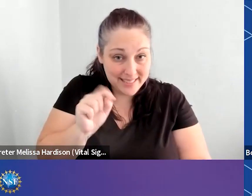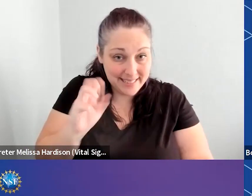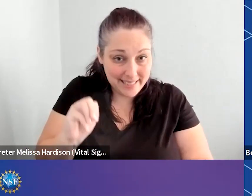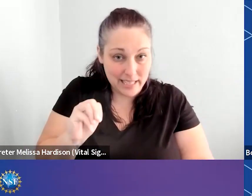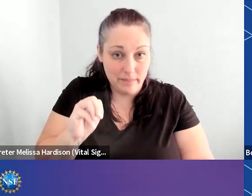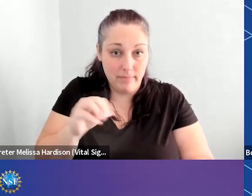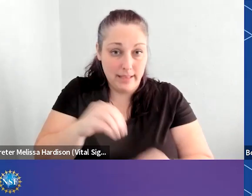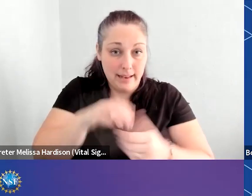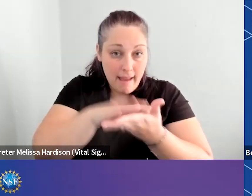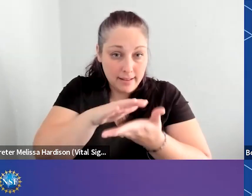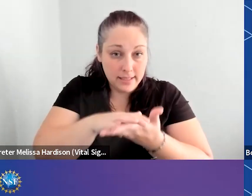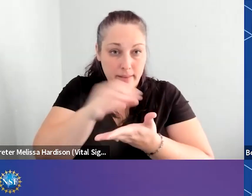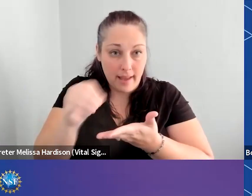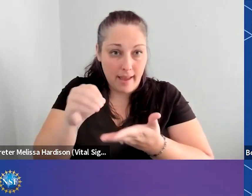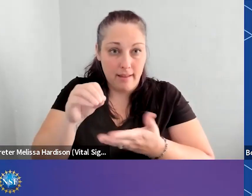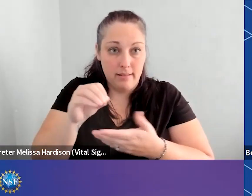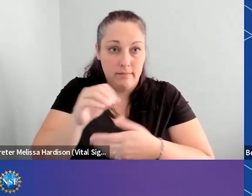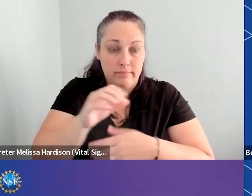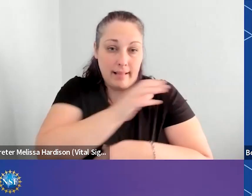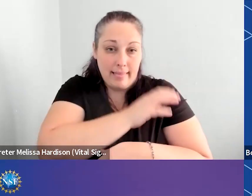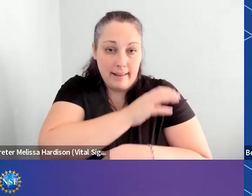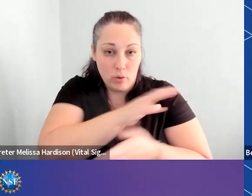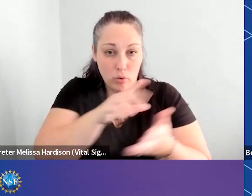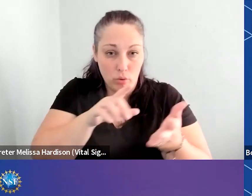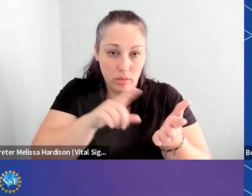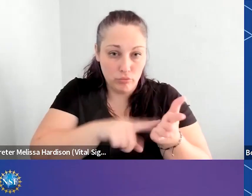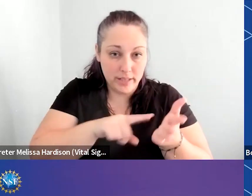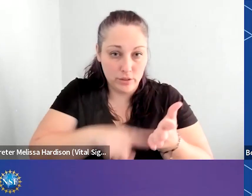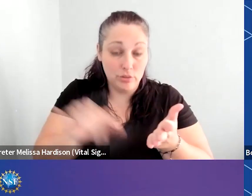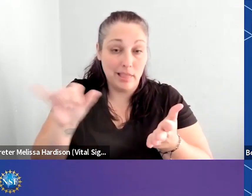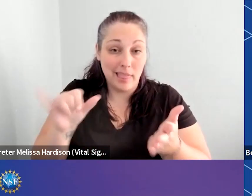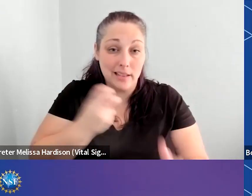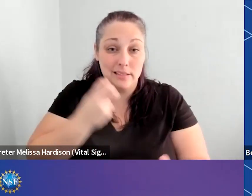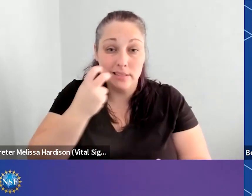So for example, speech language pathology and audiology.